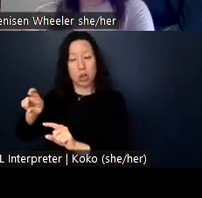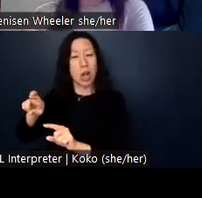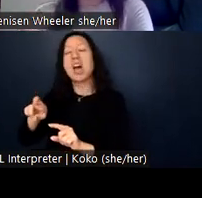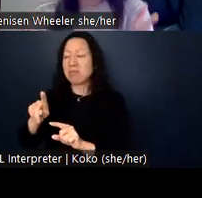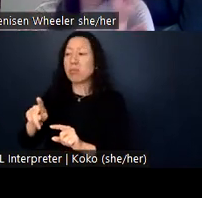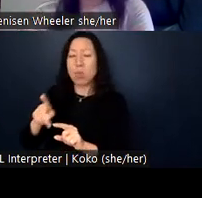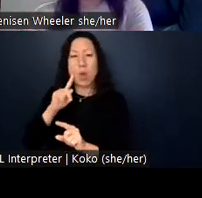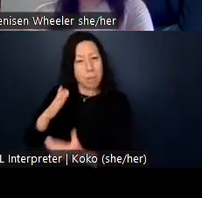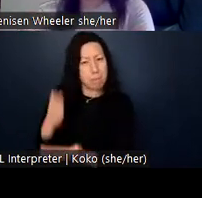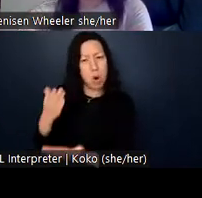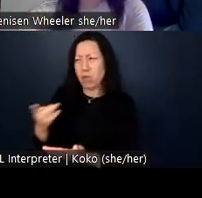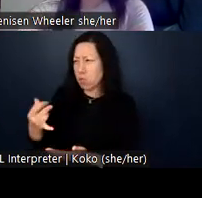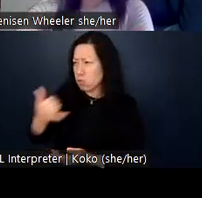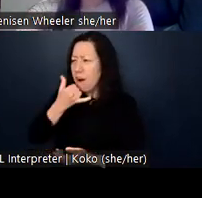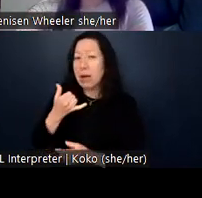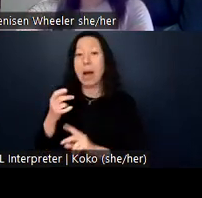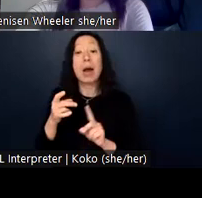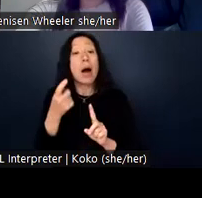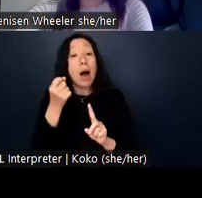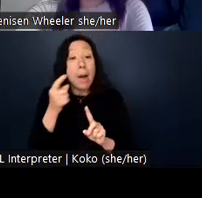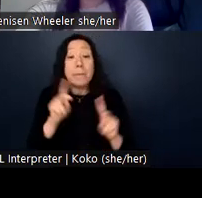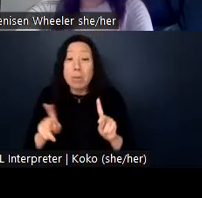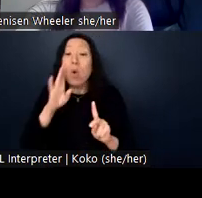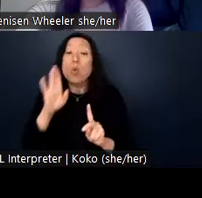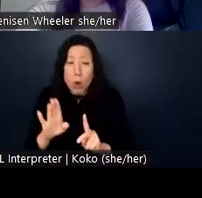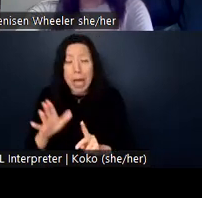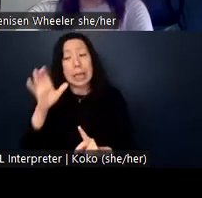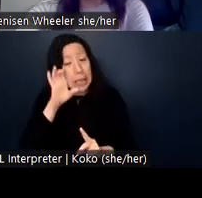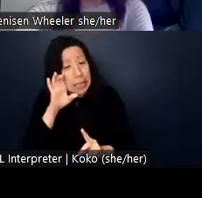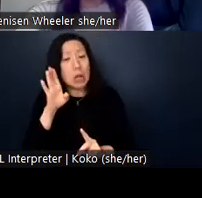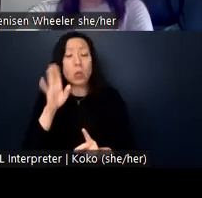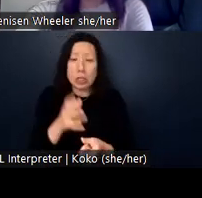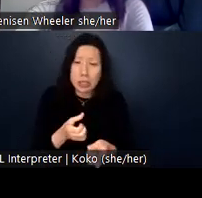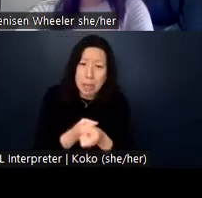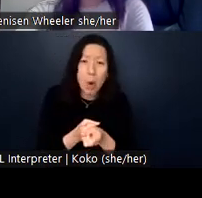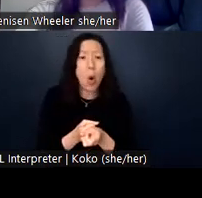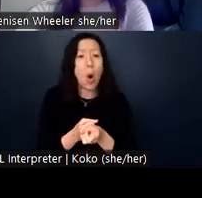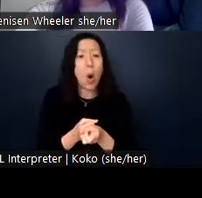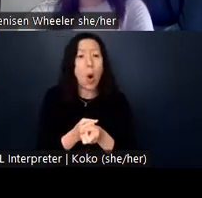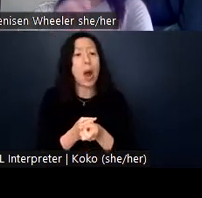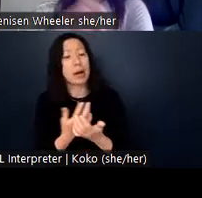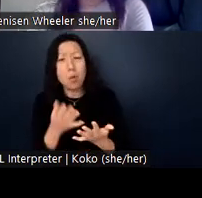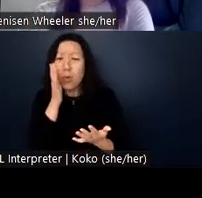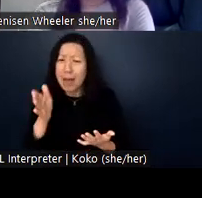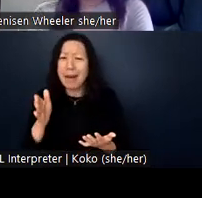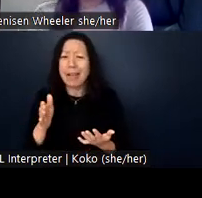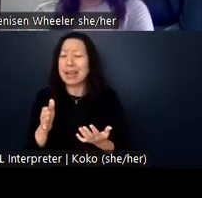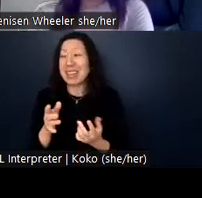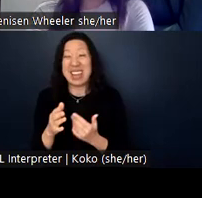listen and believe people will stand by you and support you, especially when it's unbelievably difficult. so. 13:28:38 Phrases like you deserve love and